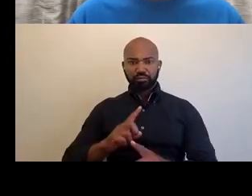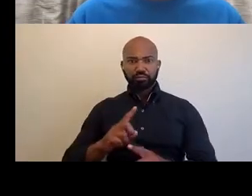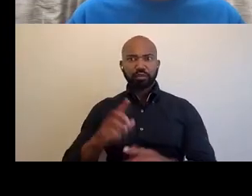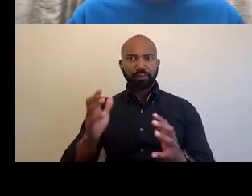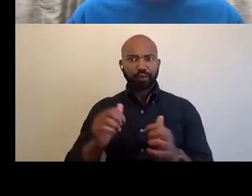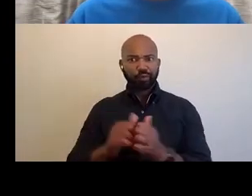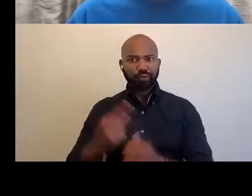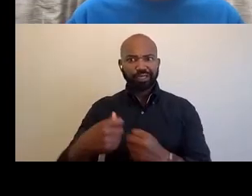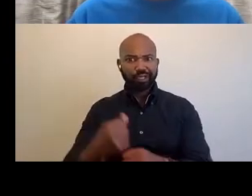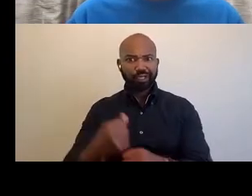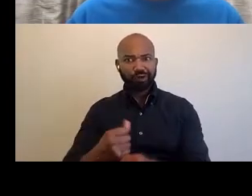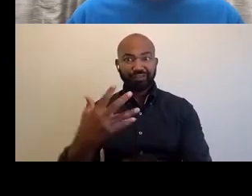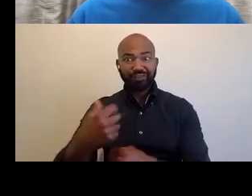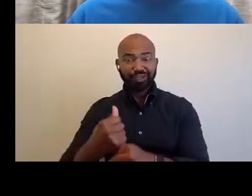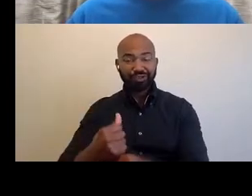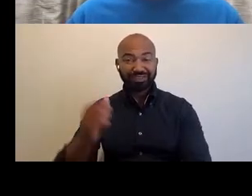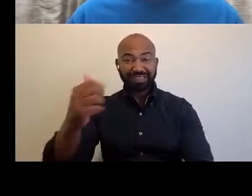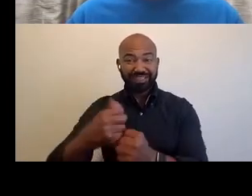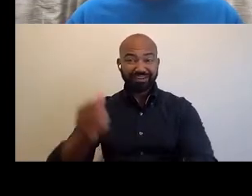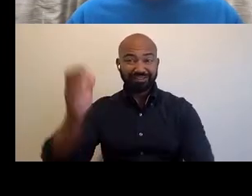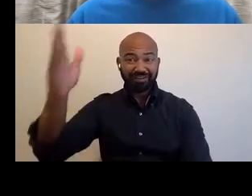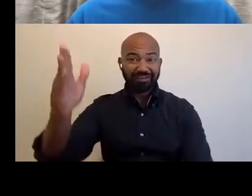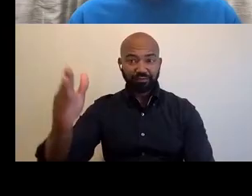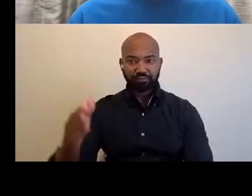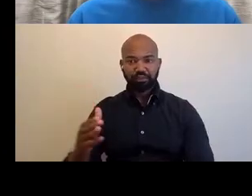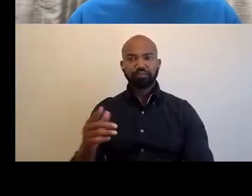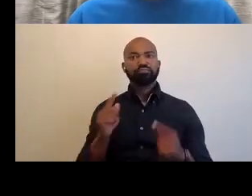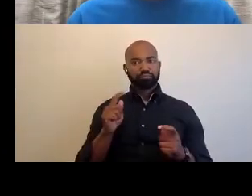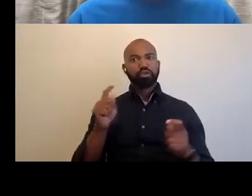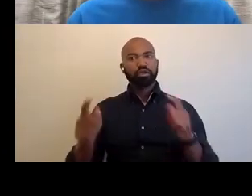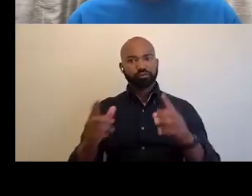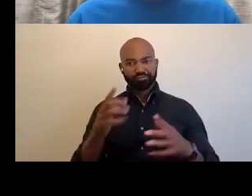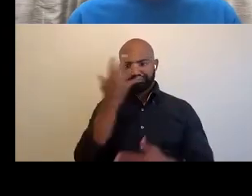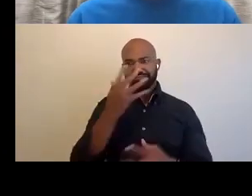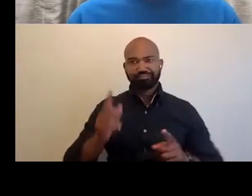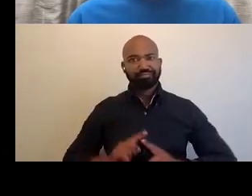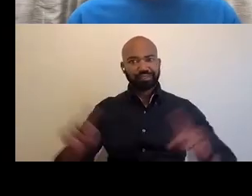versus 10 years is very different, and so have that conversation with your prescriber.